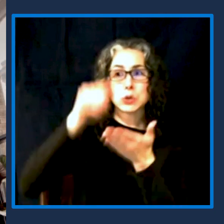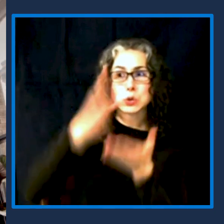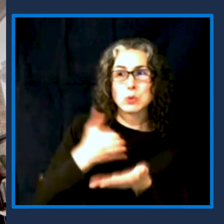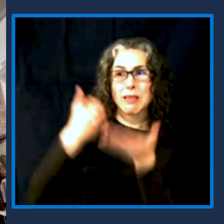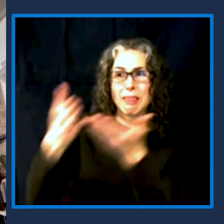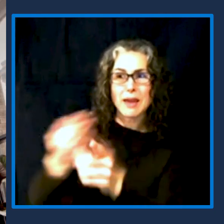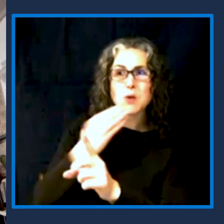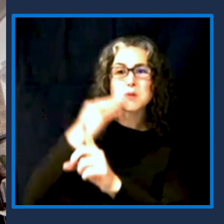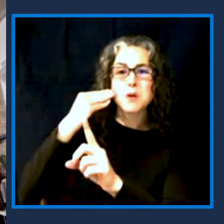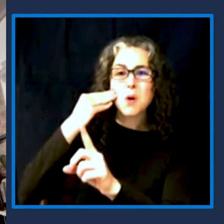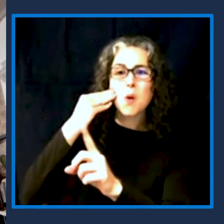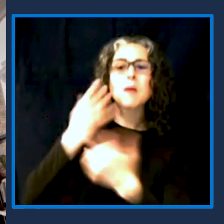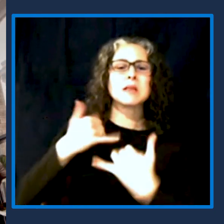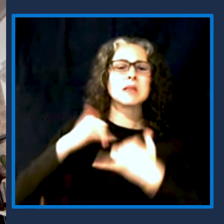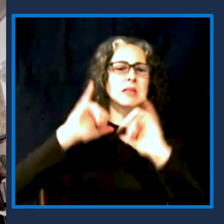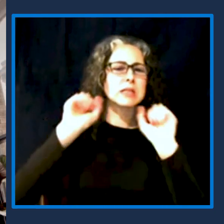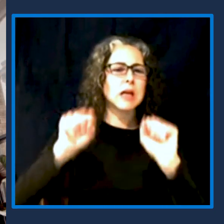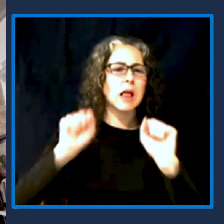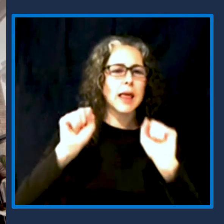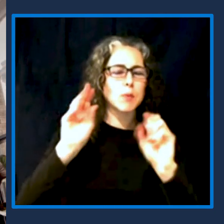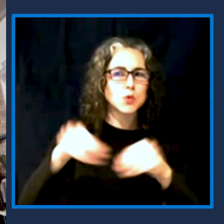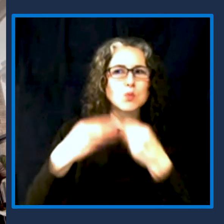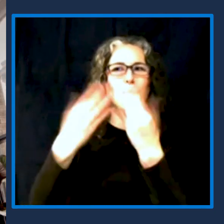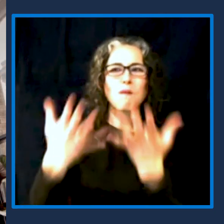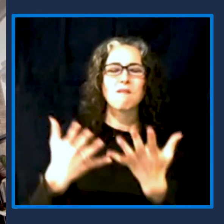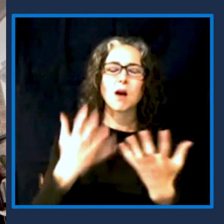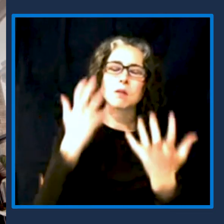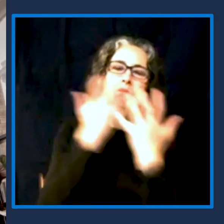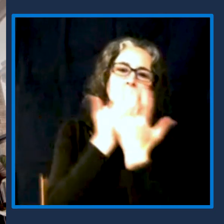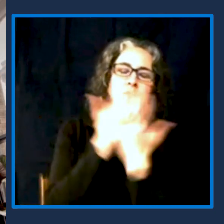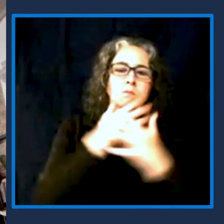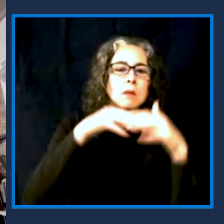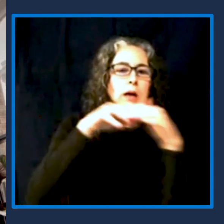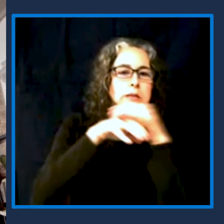we're going to be able to provide them a rich and equitable access to education even when they're